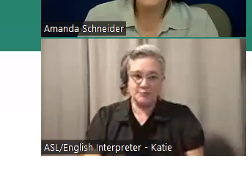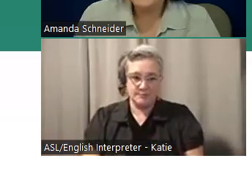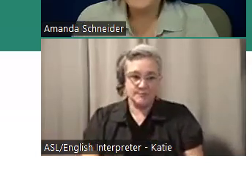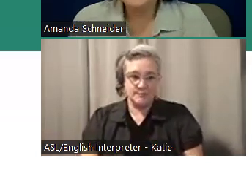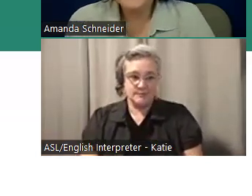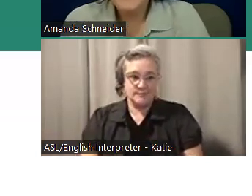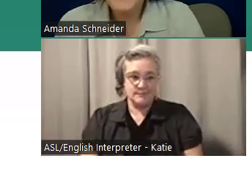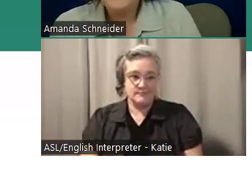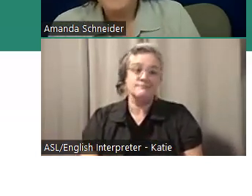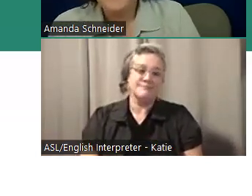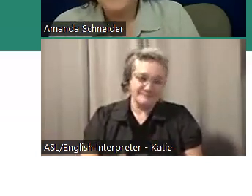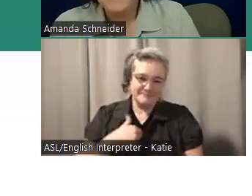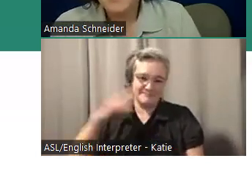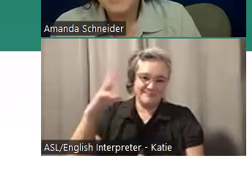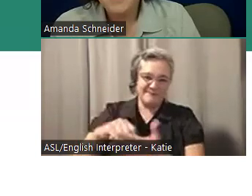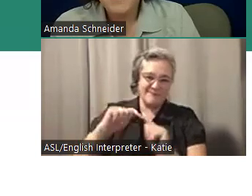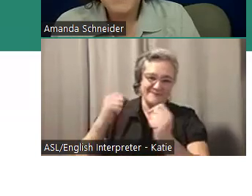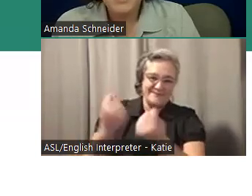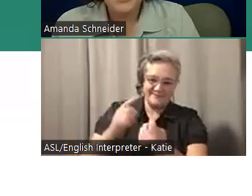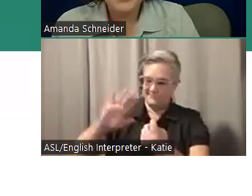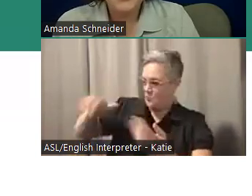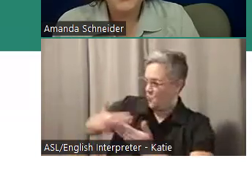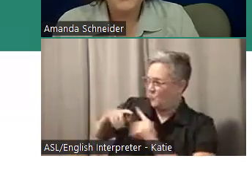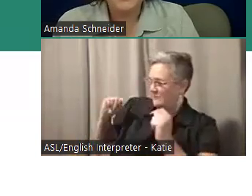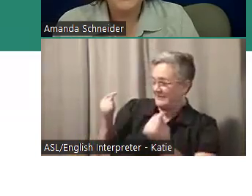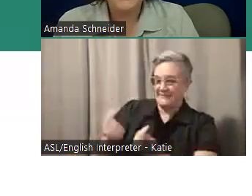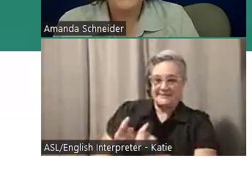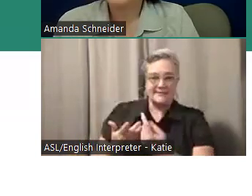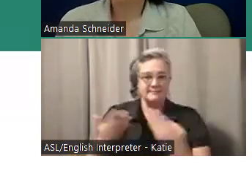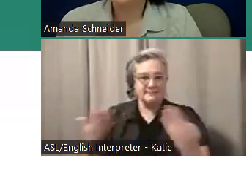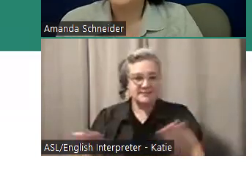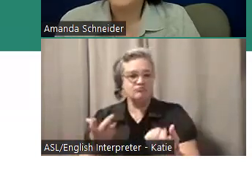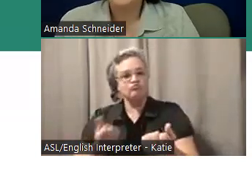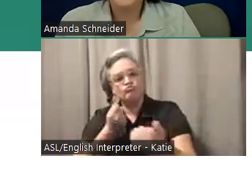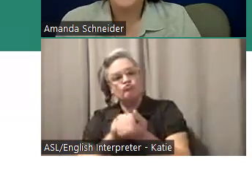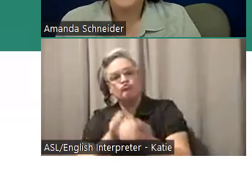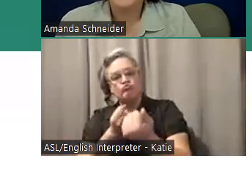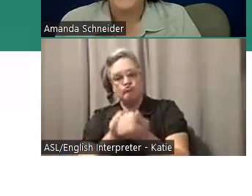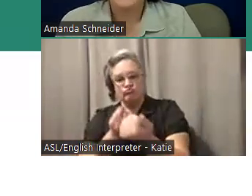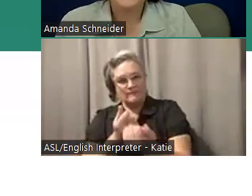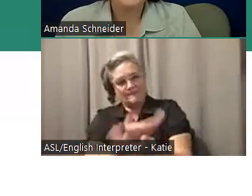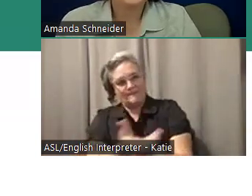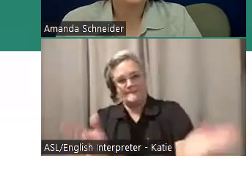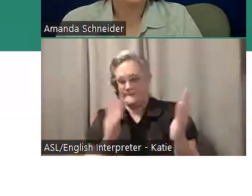I am a part of a team, and our entire team is here to support you and answer questions.